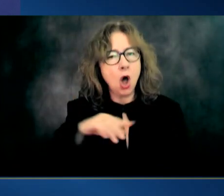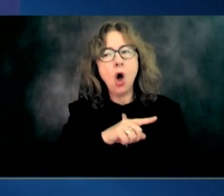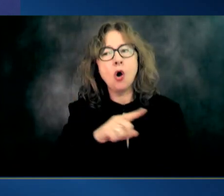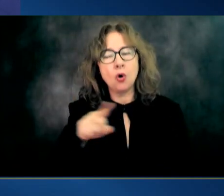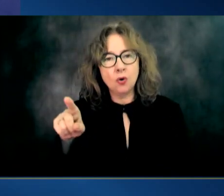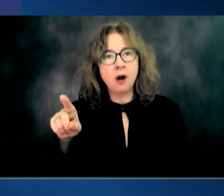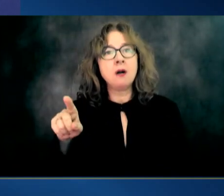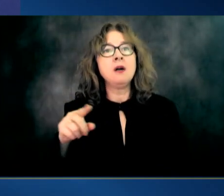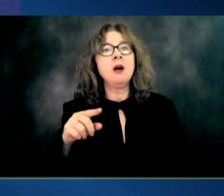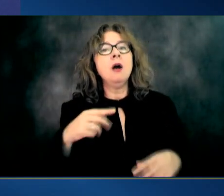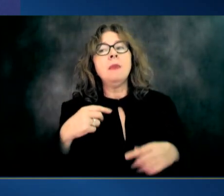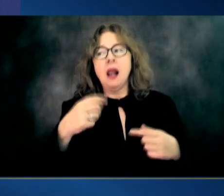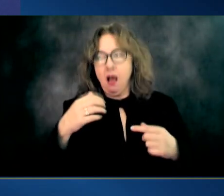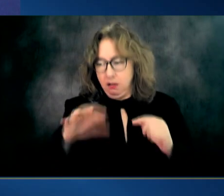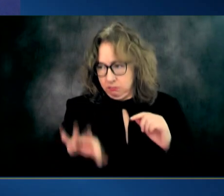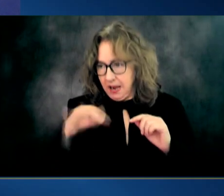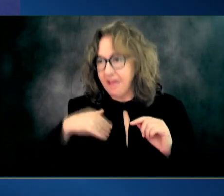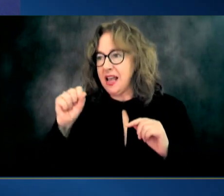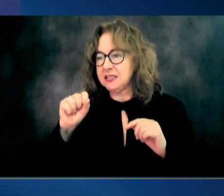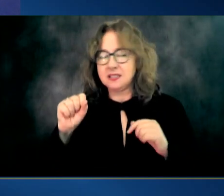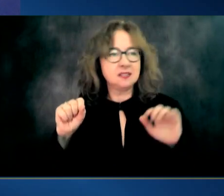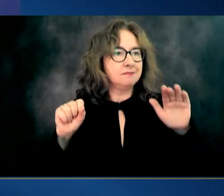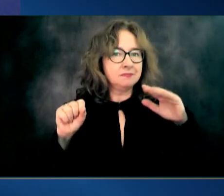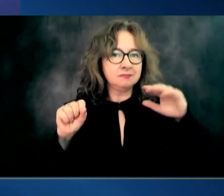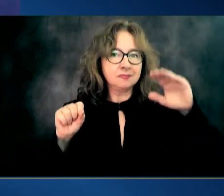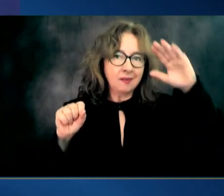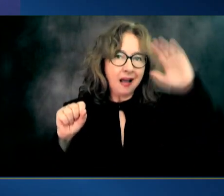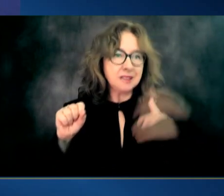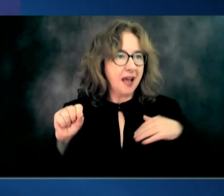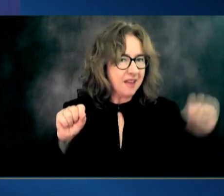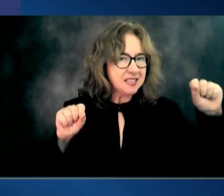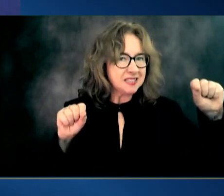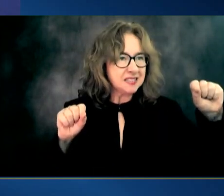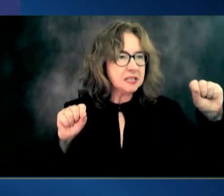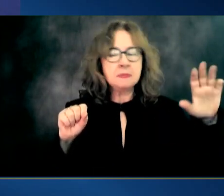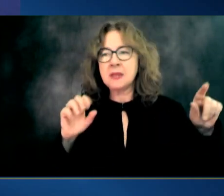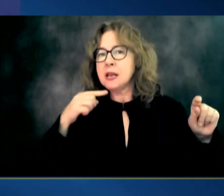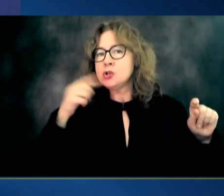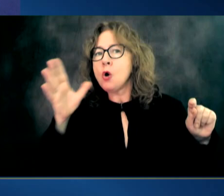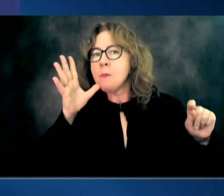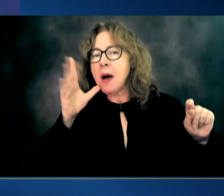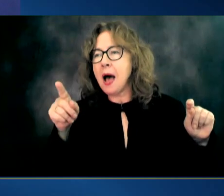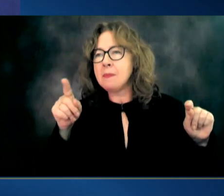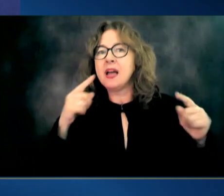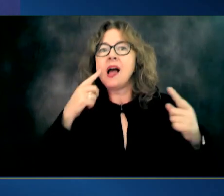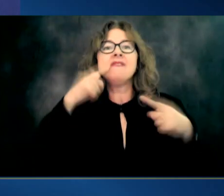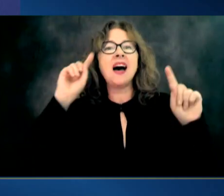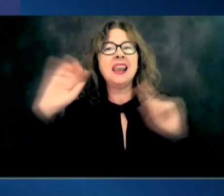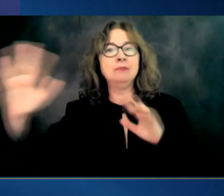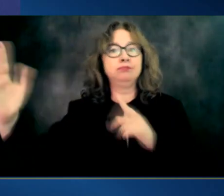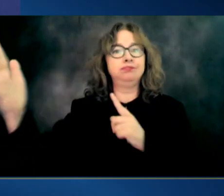and we -- I told my mom, then the community kind of came to me. And I realized that people who I